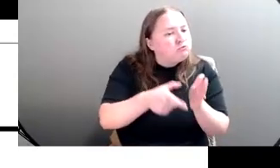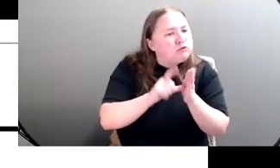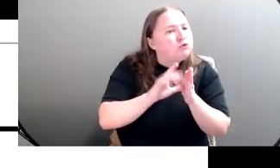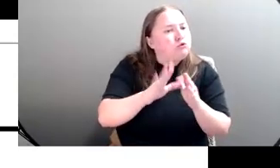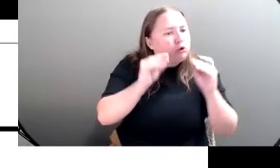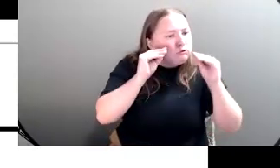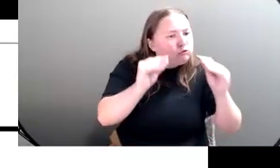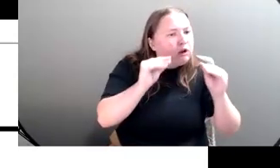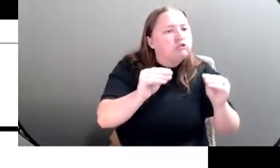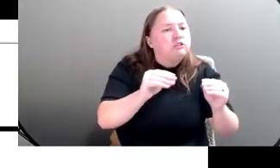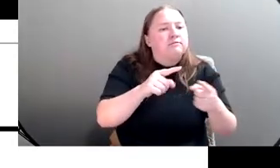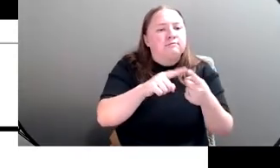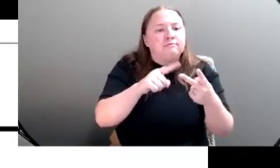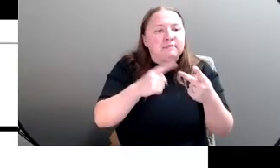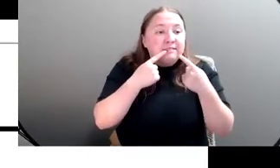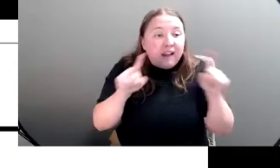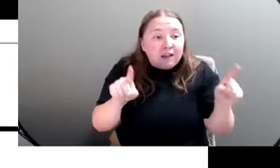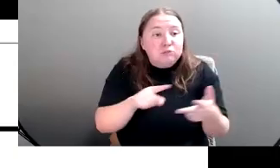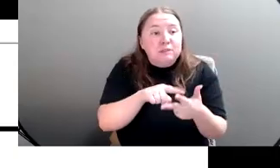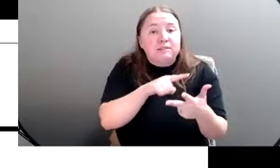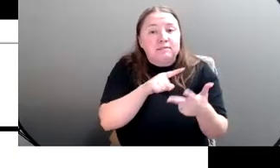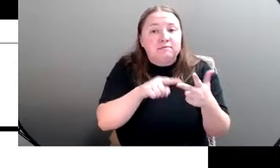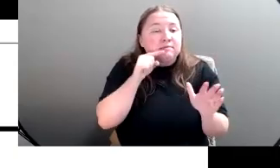review your announcements, your assignments, the activities you have.